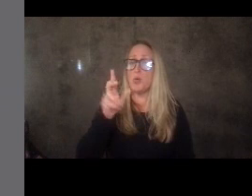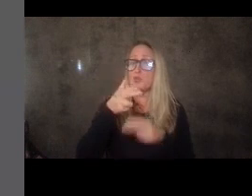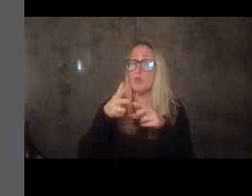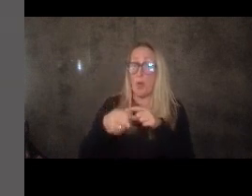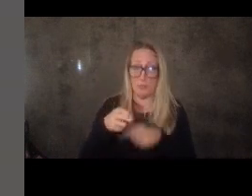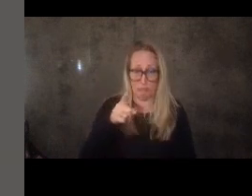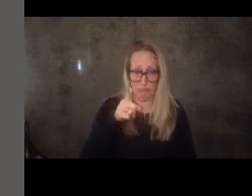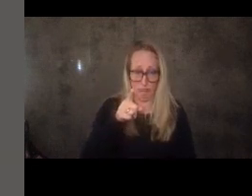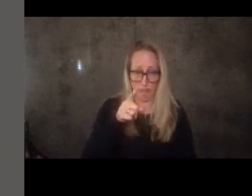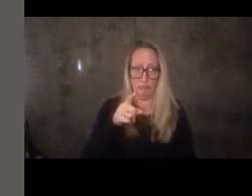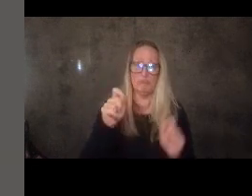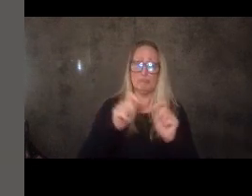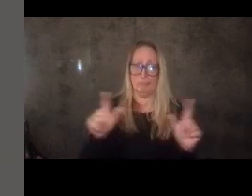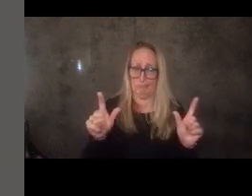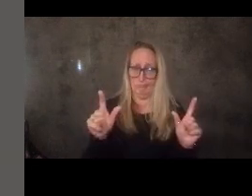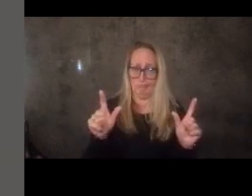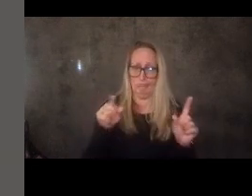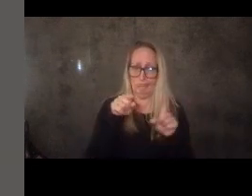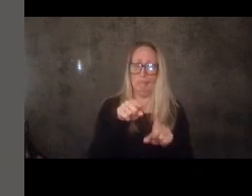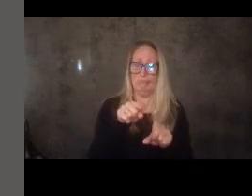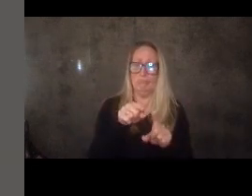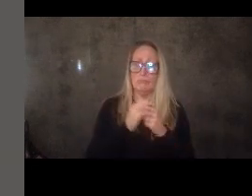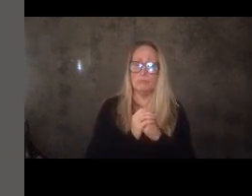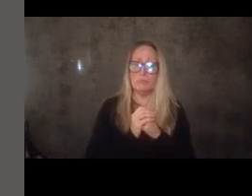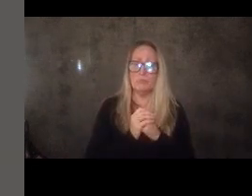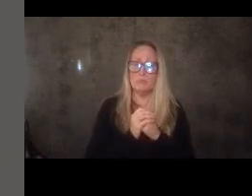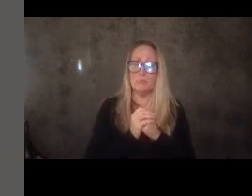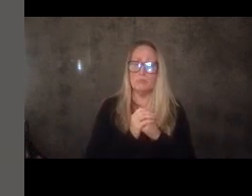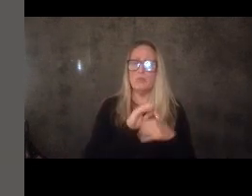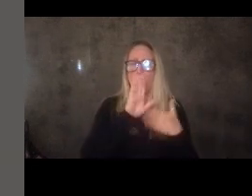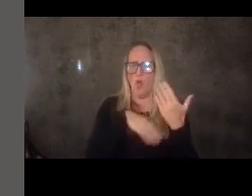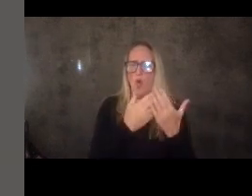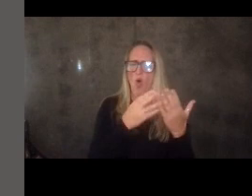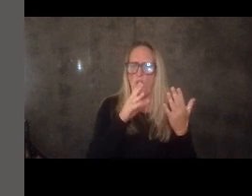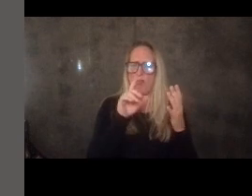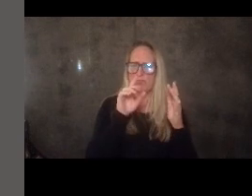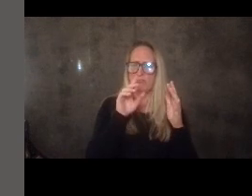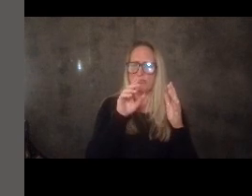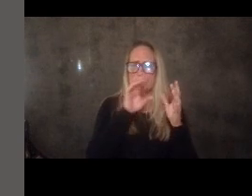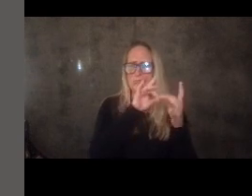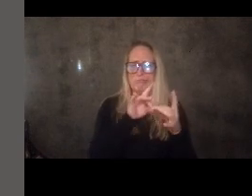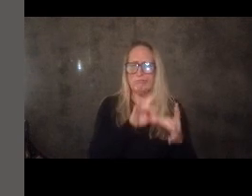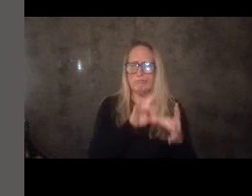it'll open up a pop up screen right here and these are all keyboard shortcuts related specifically to teams.